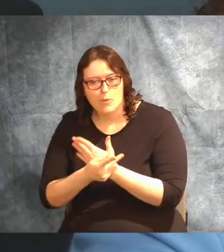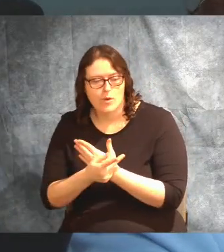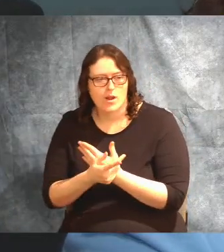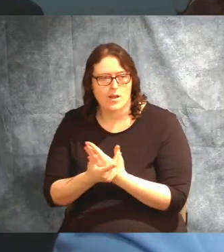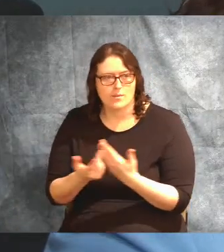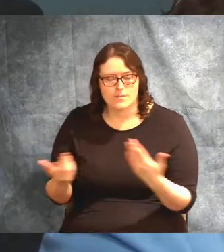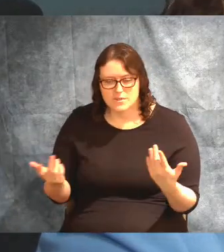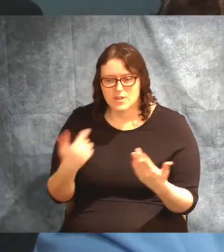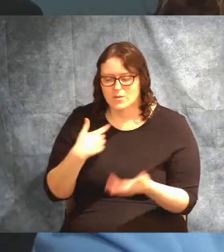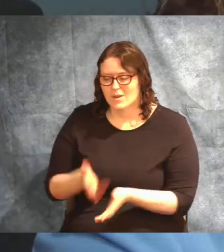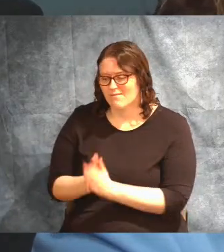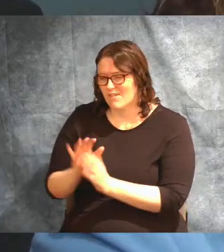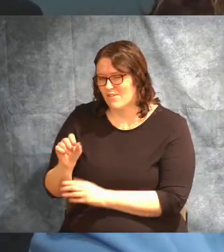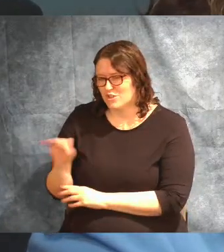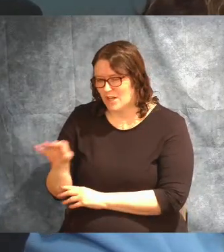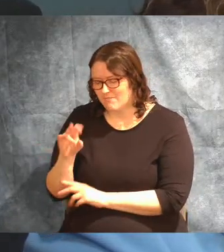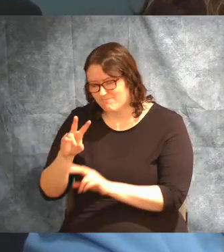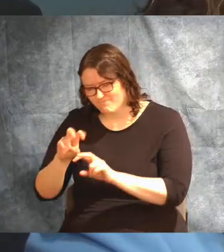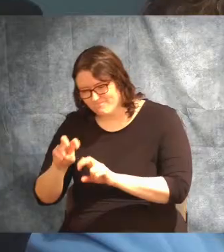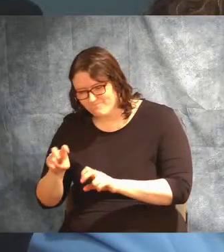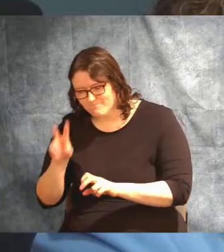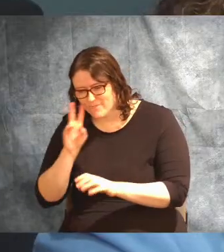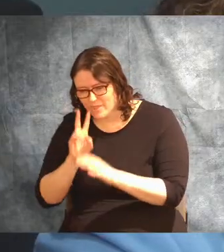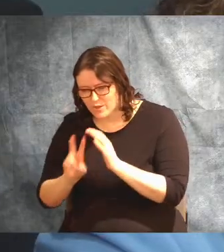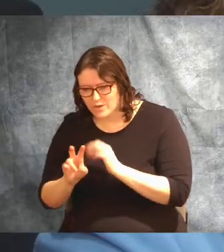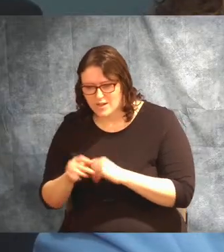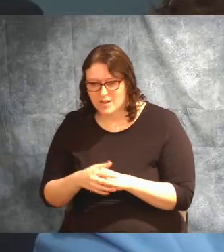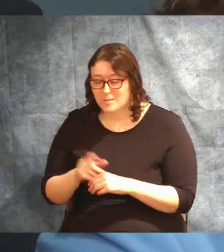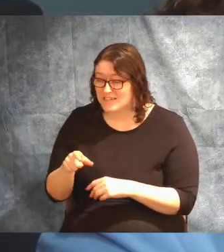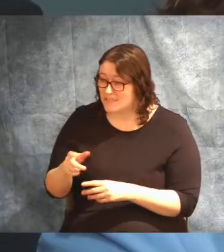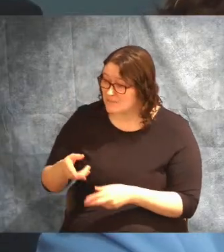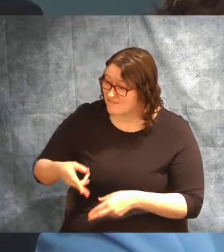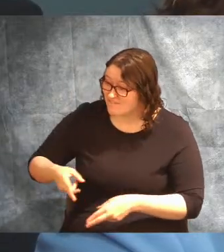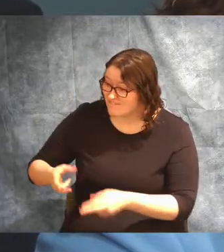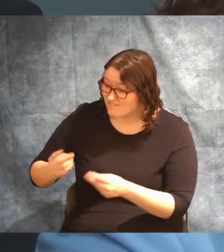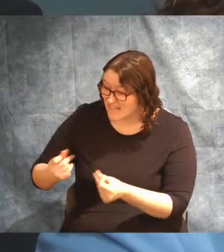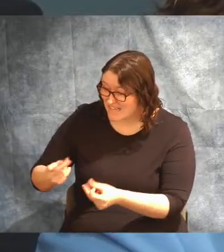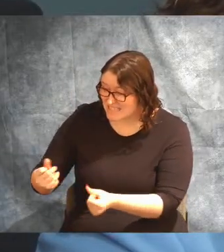Mr. Aluott to look into that. But Mr. Aluott, we got to go fast because seats are being ordered.